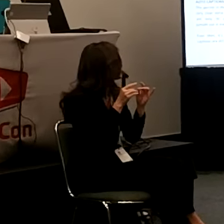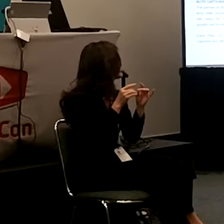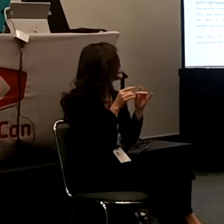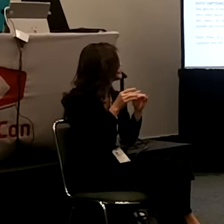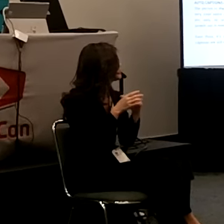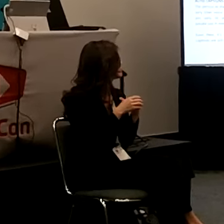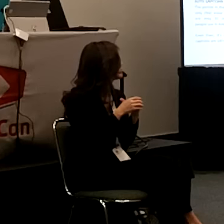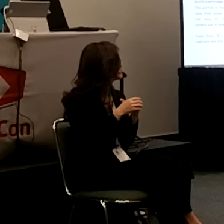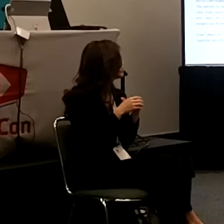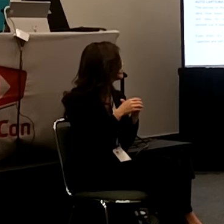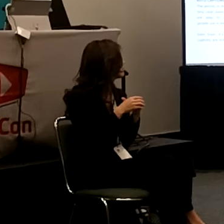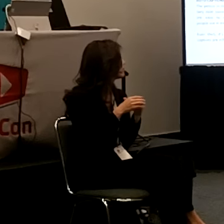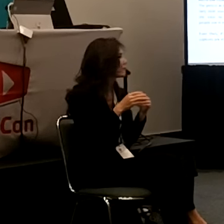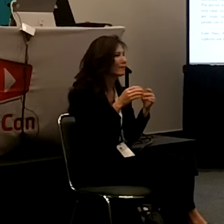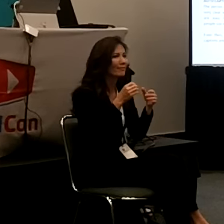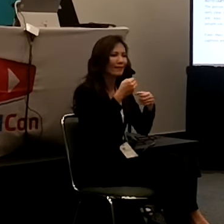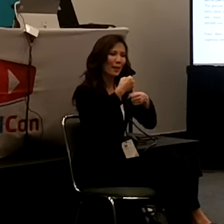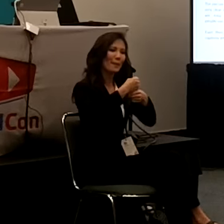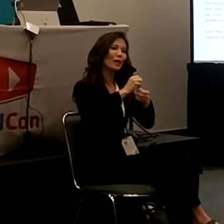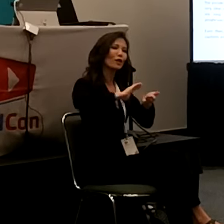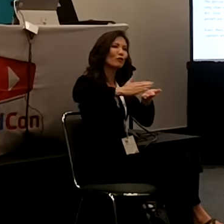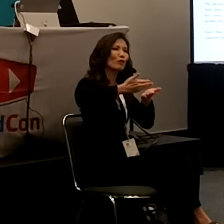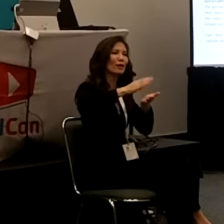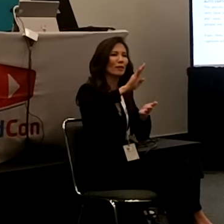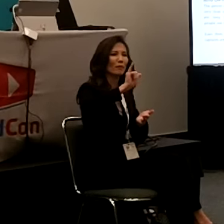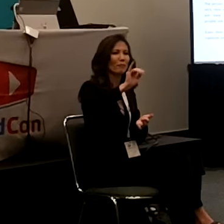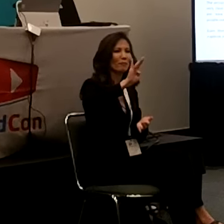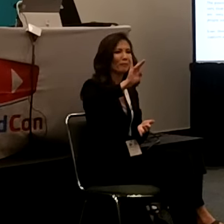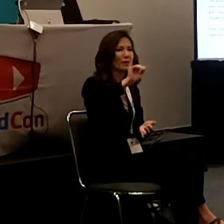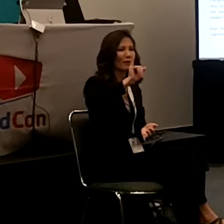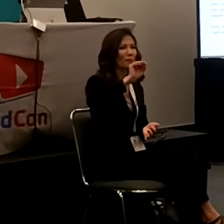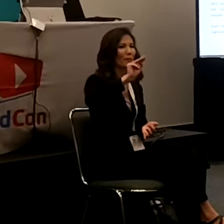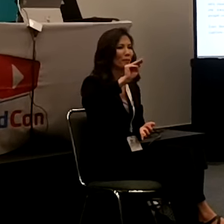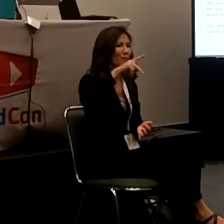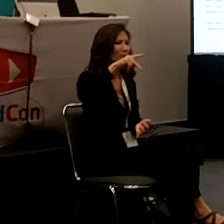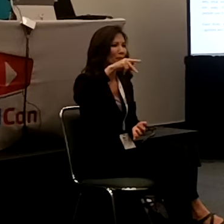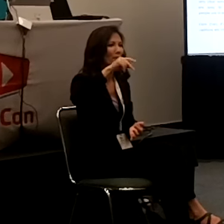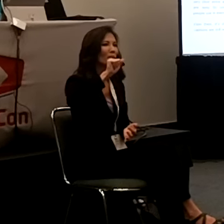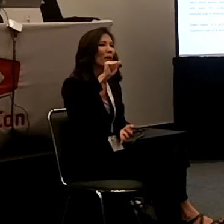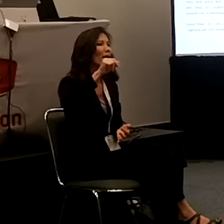bibimbap, a Korean-style dish, and I don't really know exactly what it was, but...